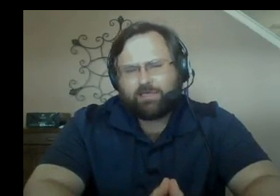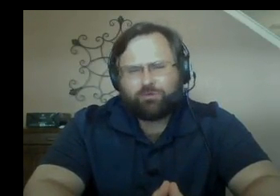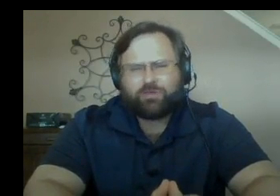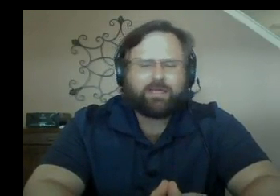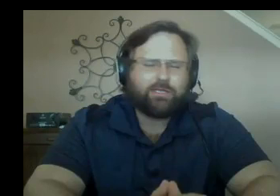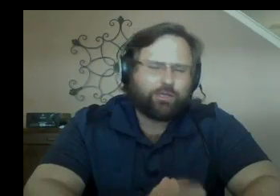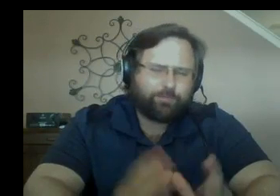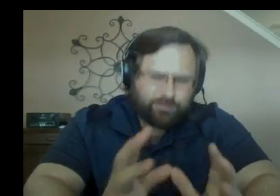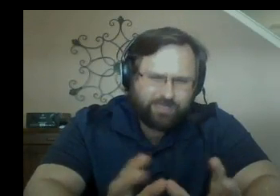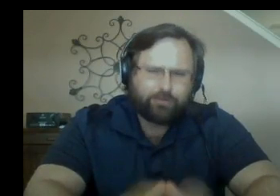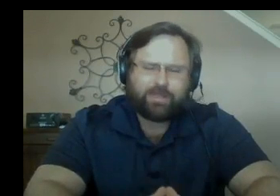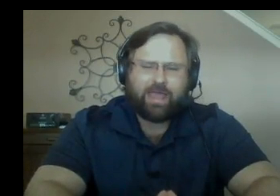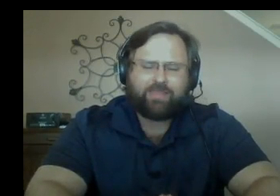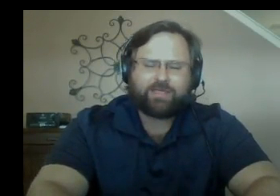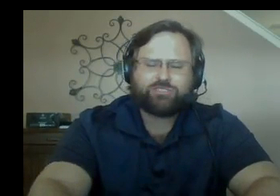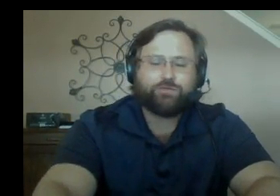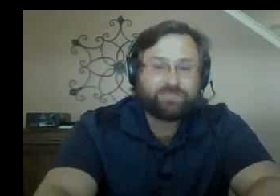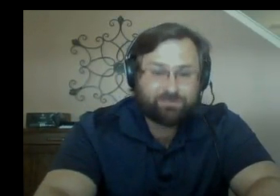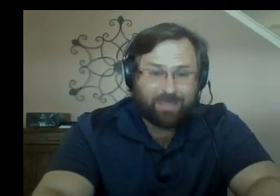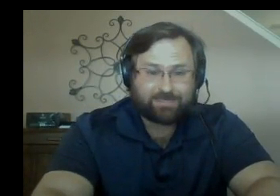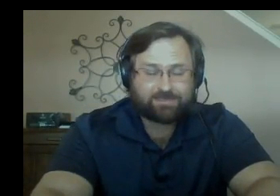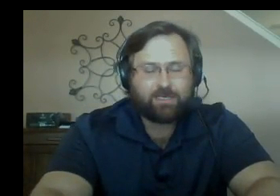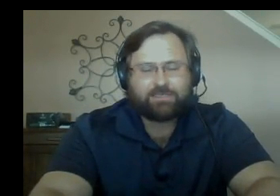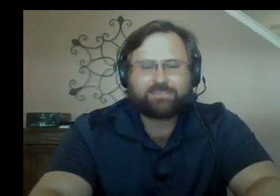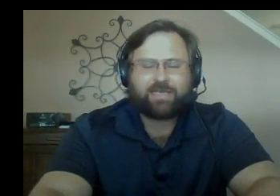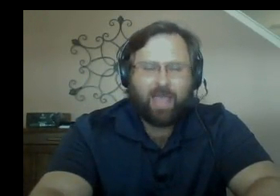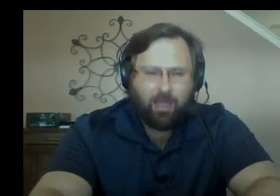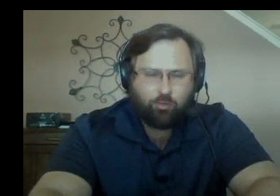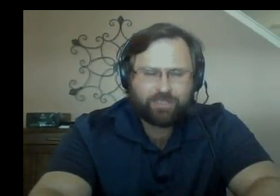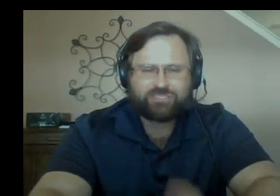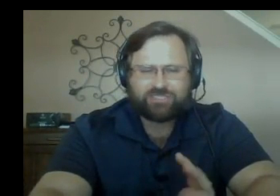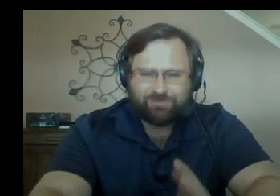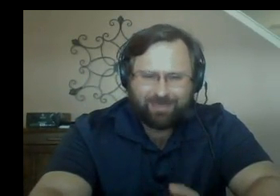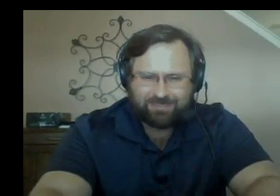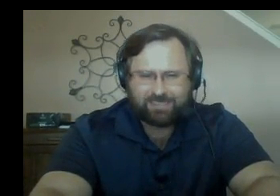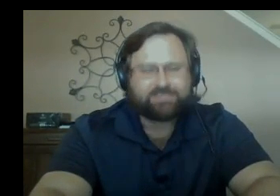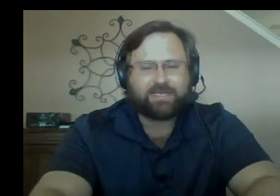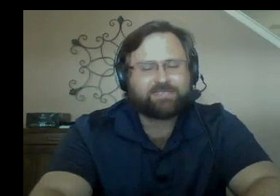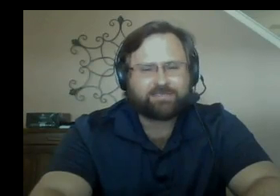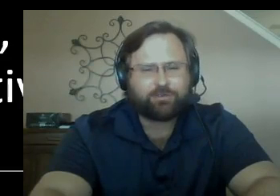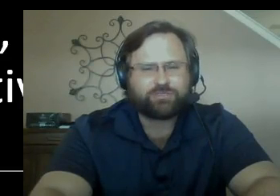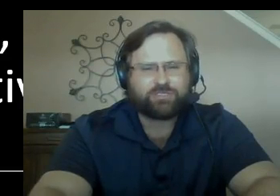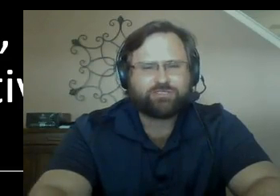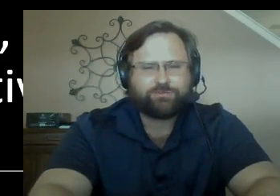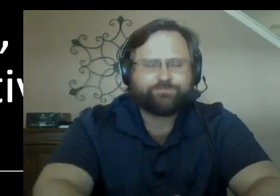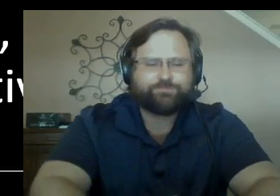it's worth taking a look particularly at the issue of space to see how rich space is in it's ASL usage